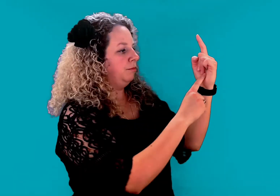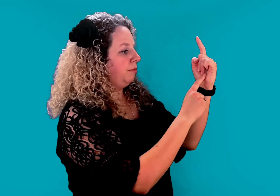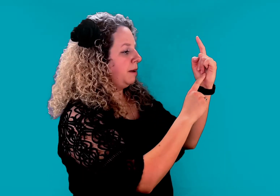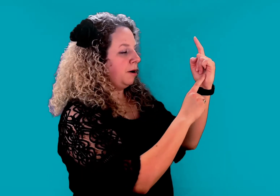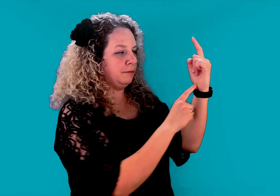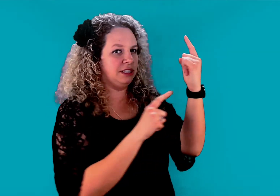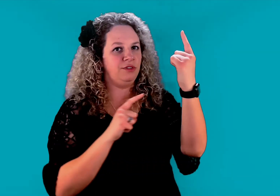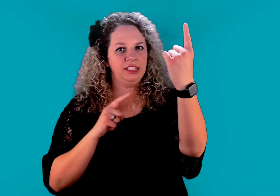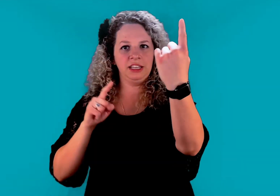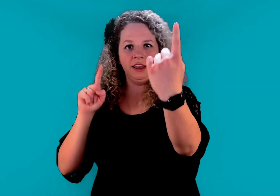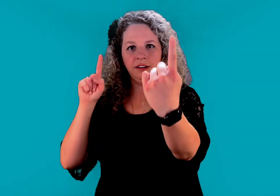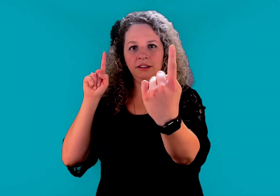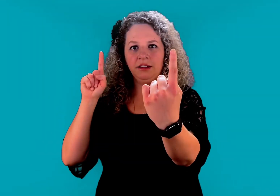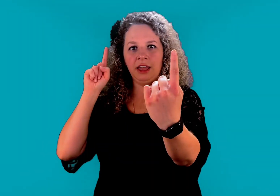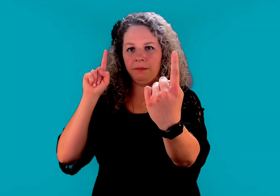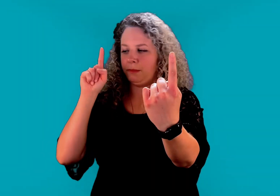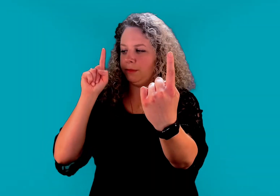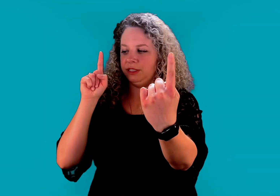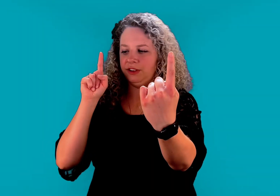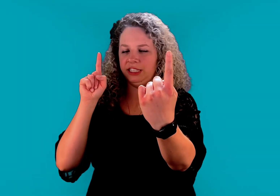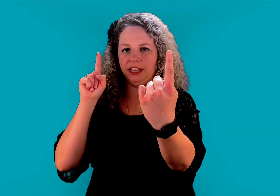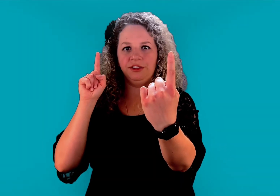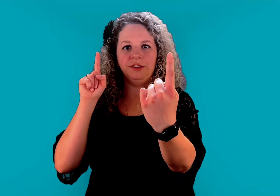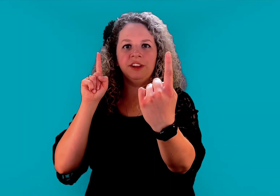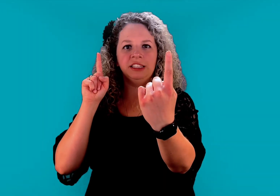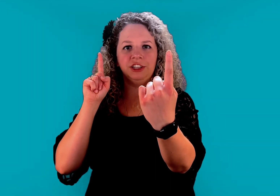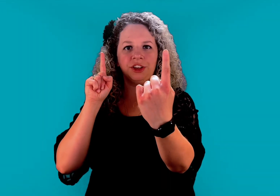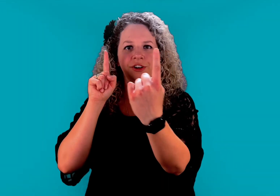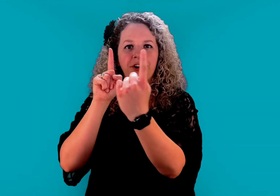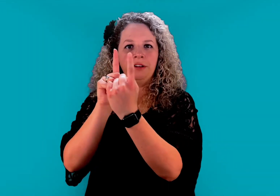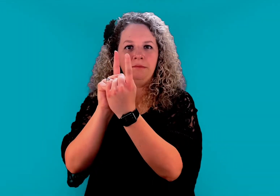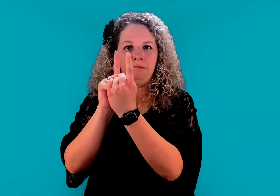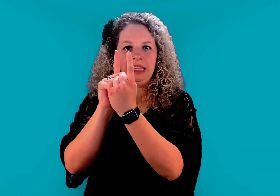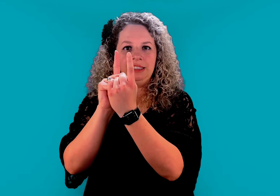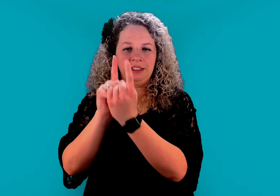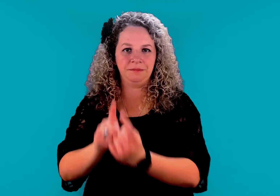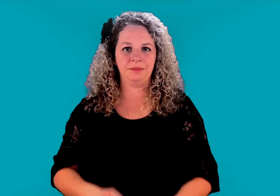my palm is facing in and my palm is facing in: they're facing each other. MEET. Okay,